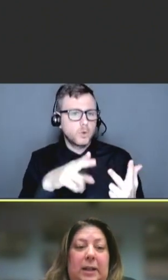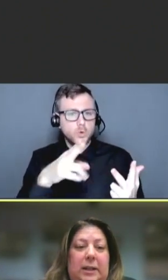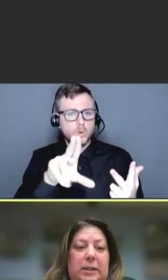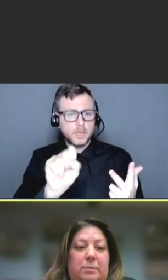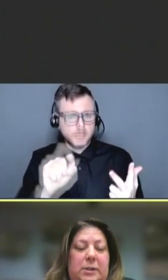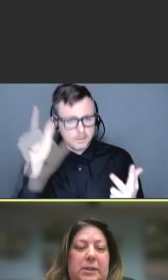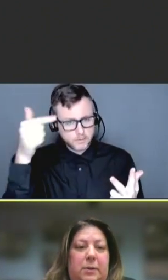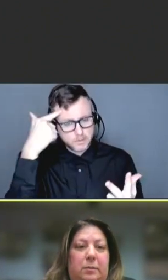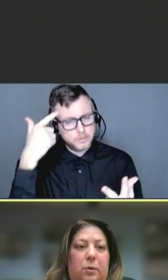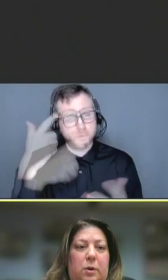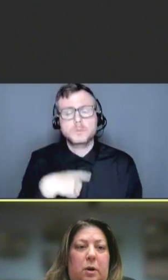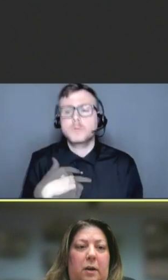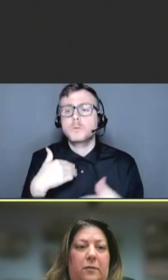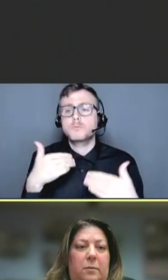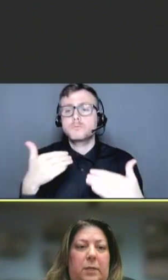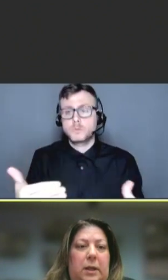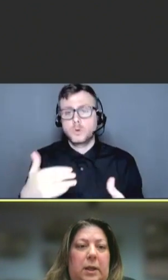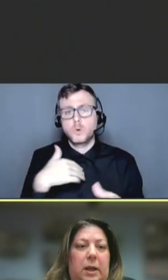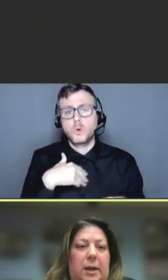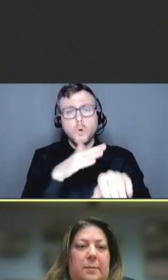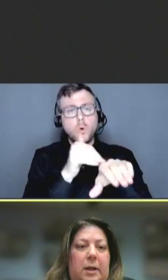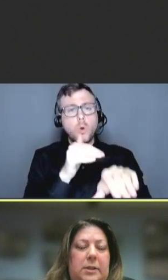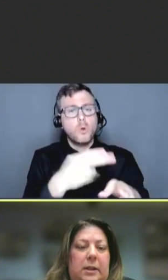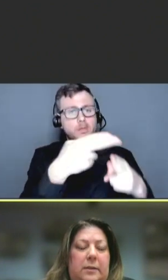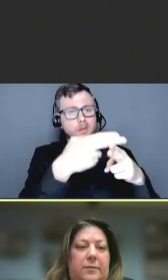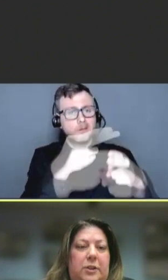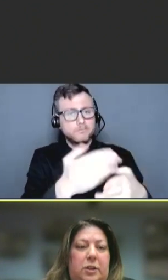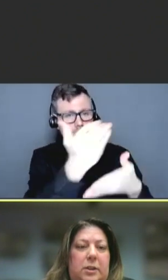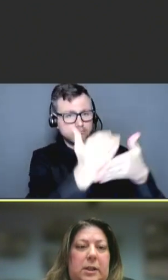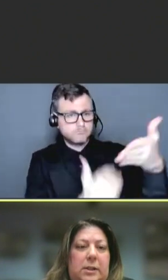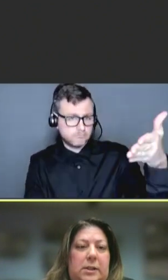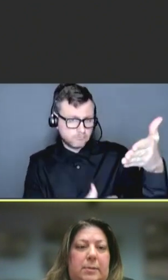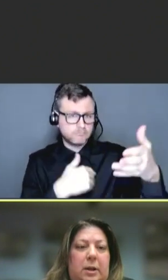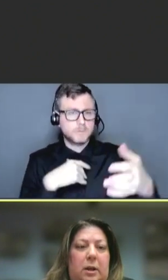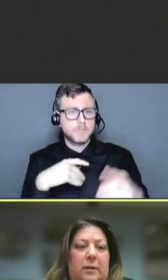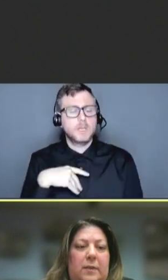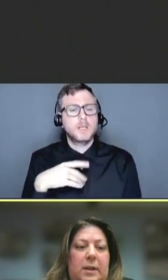I'd like to proceed with role call for a meeting. I'll take official attendance by calling out the